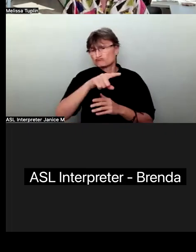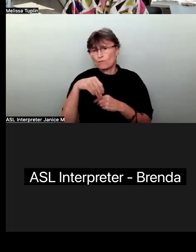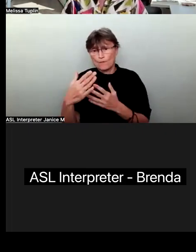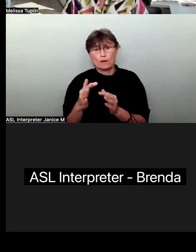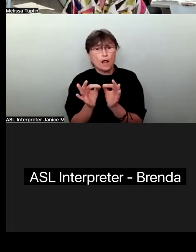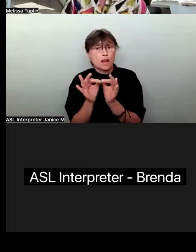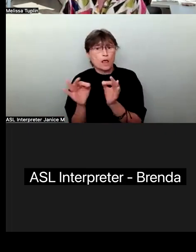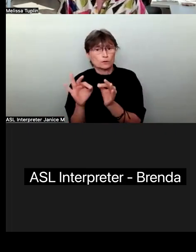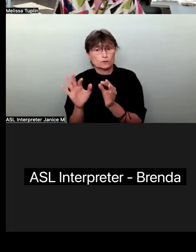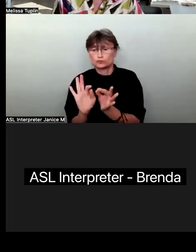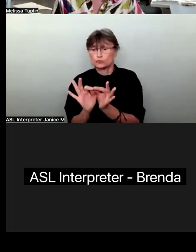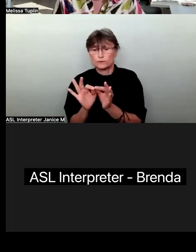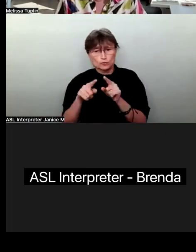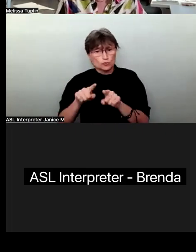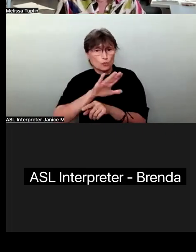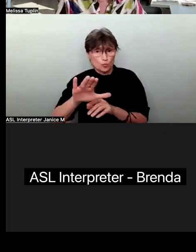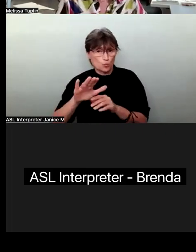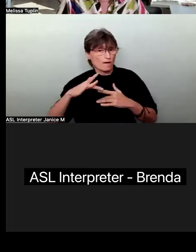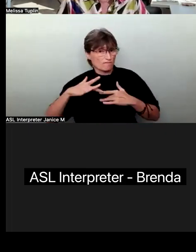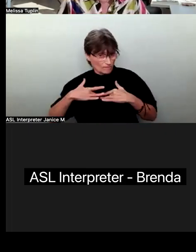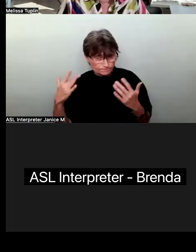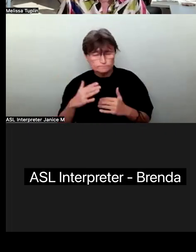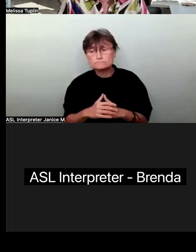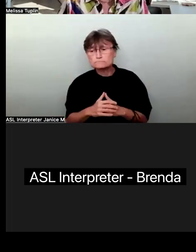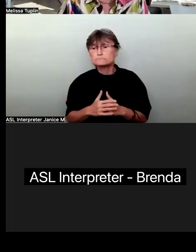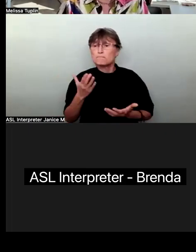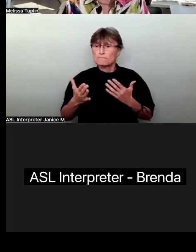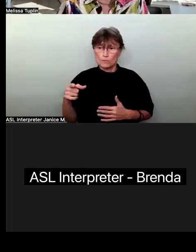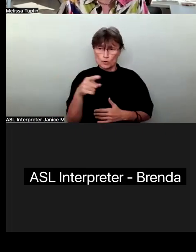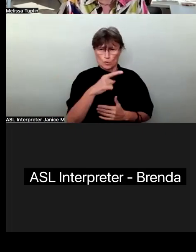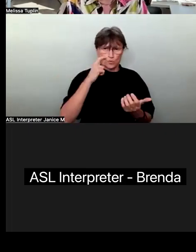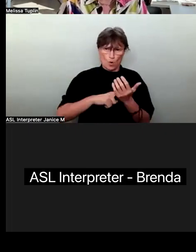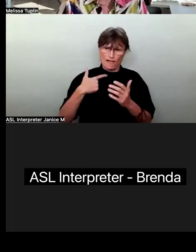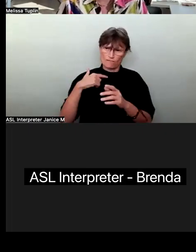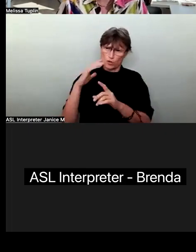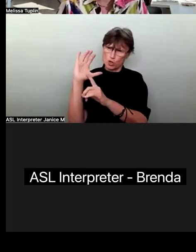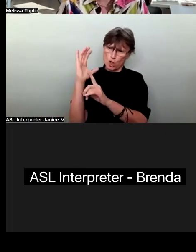events. Perhaps you've realized that there is a cultural barrier that makes it hard for